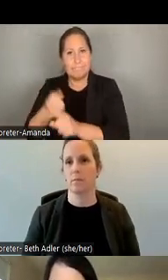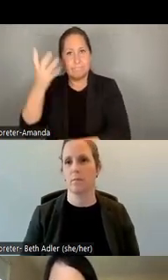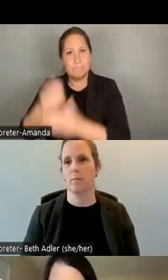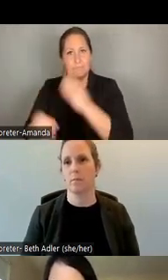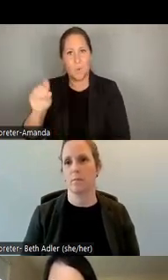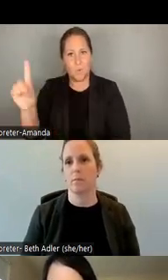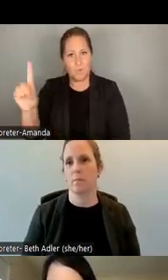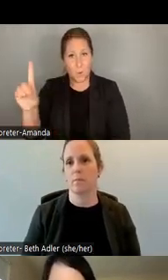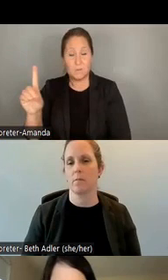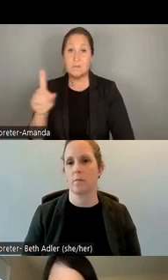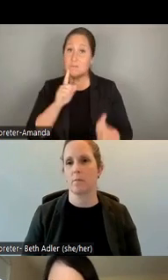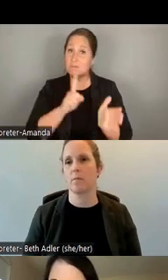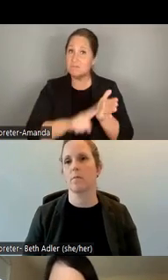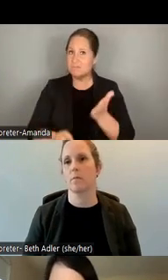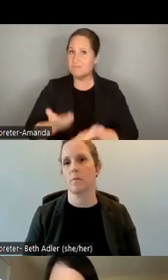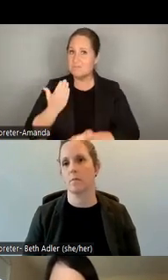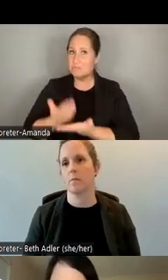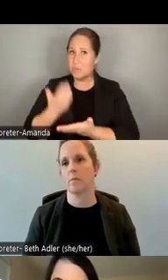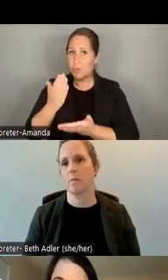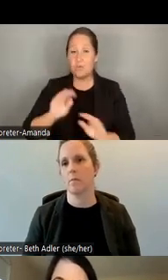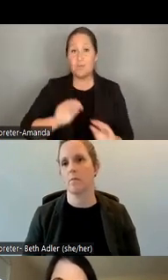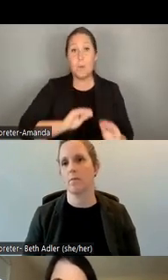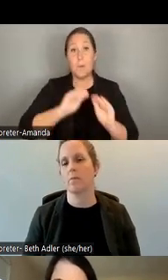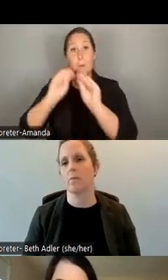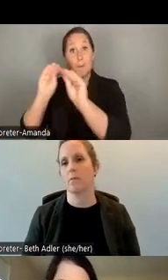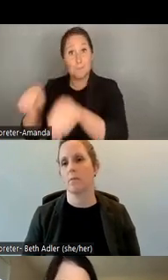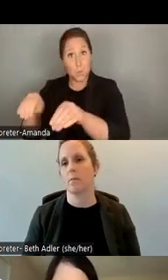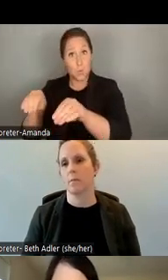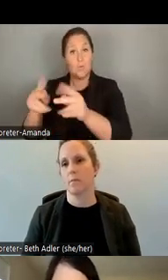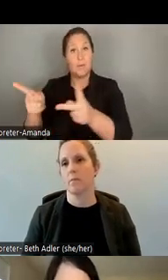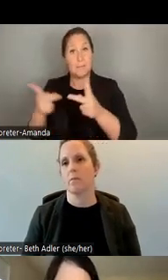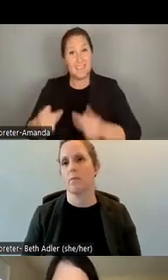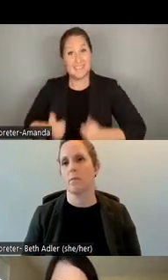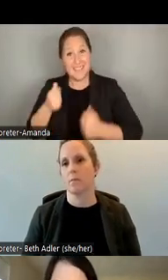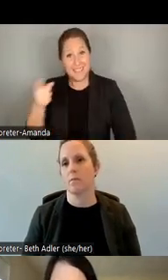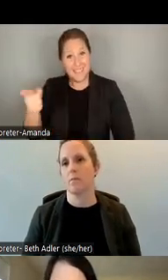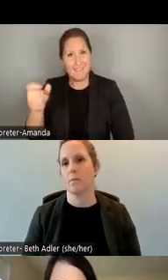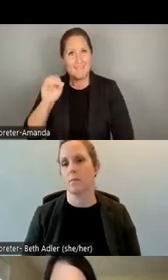move into housing because they have this illusion of safety but they actually don't have peers uh